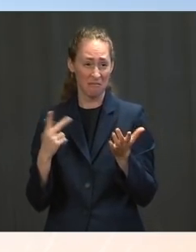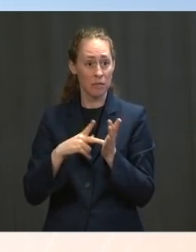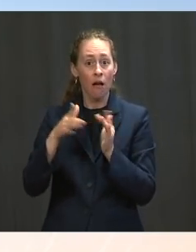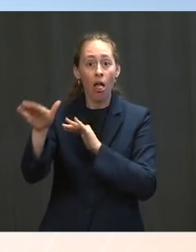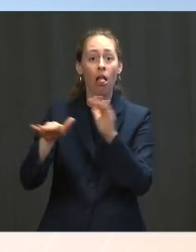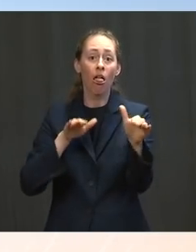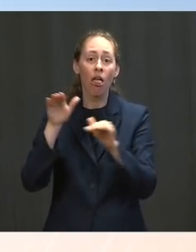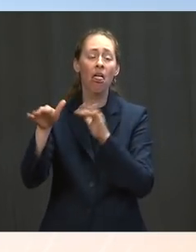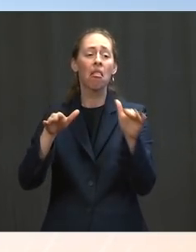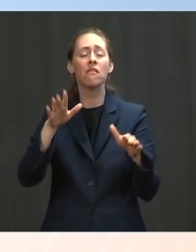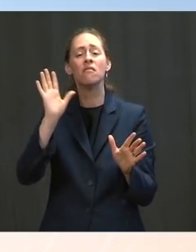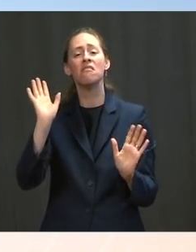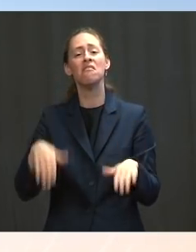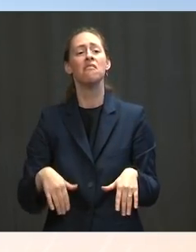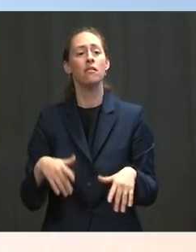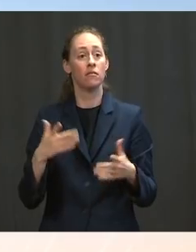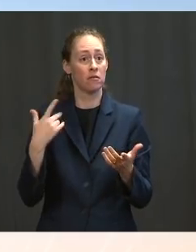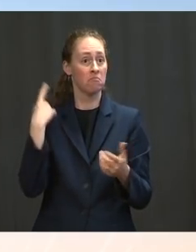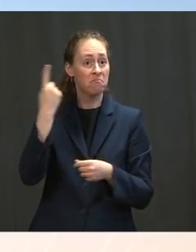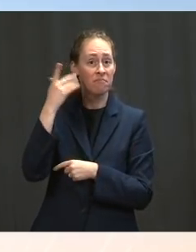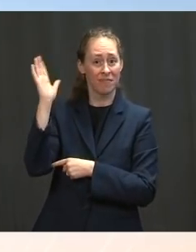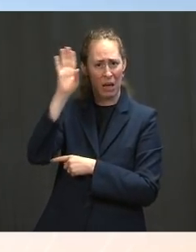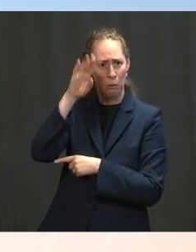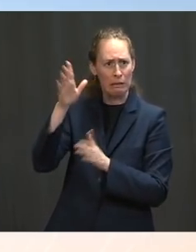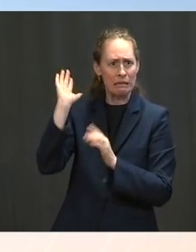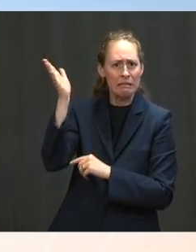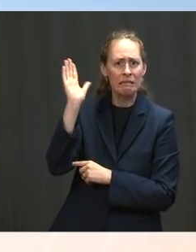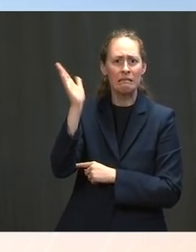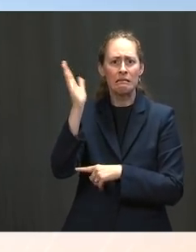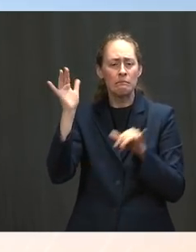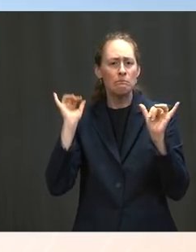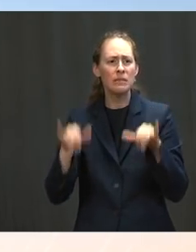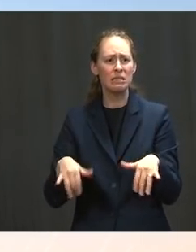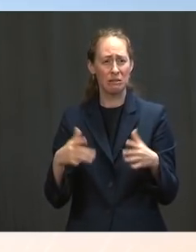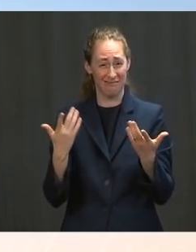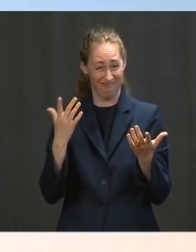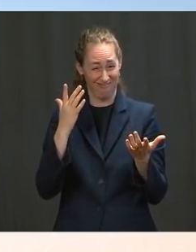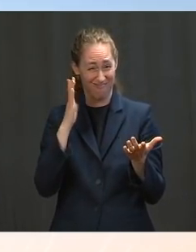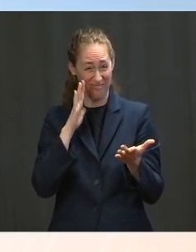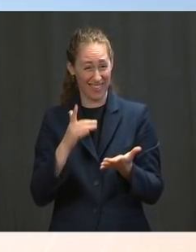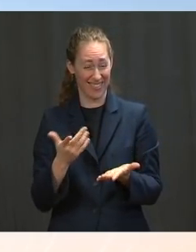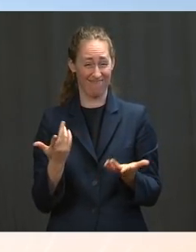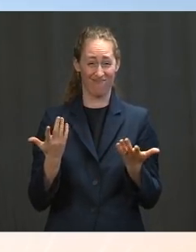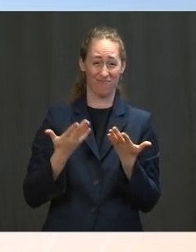to get vaccinated if that's their choice? Ms. Psaki: Well, first, let me say, Zeke, that we had always noted that,